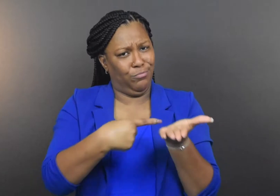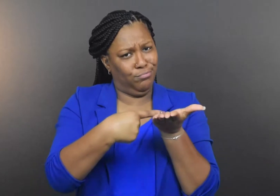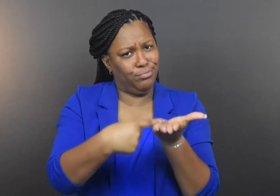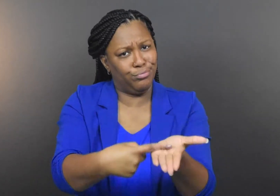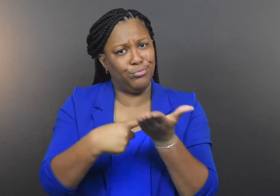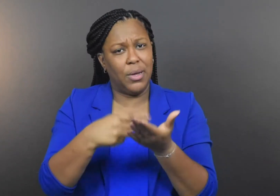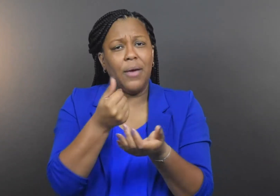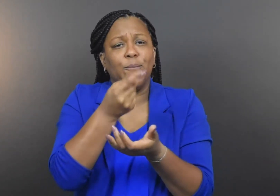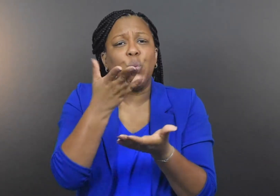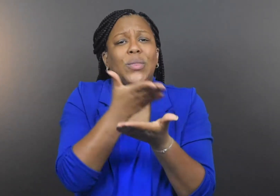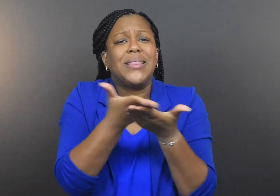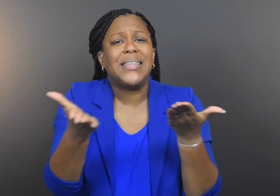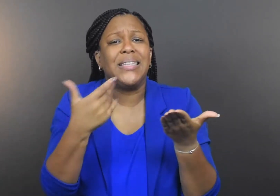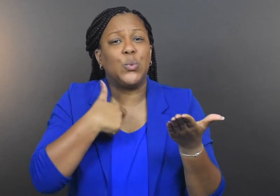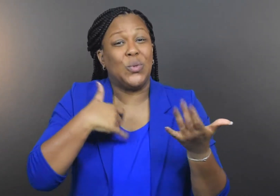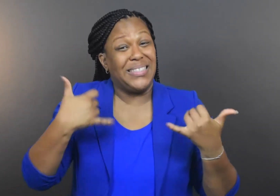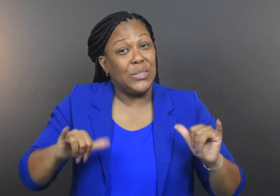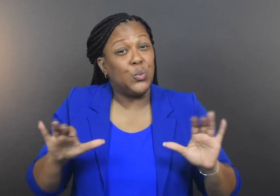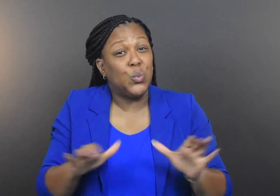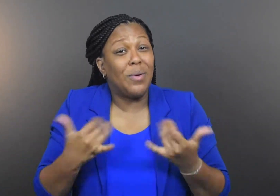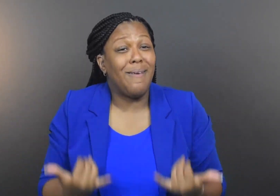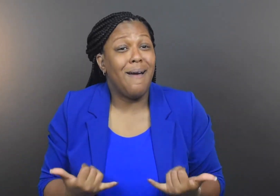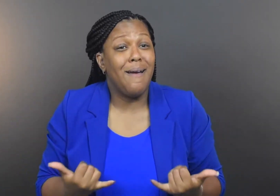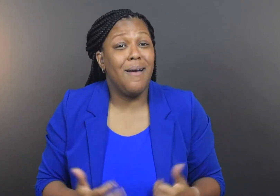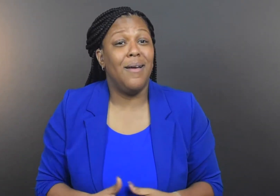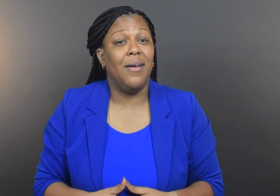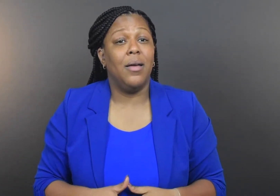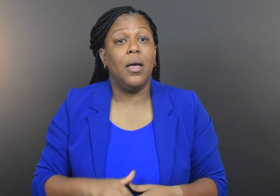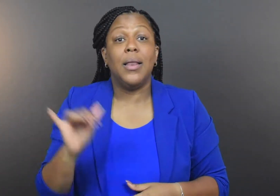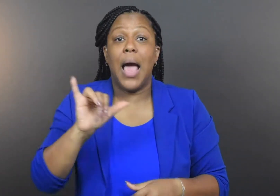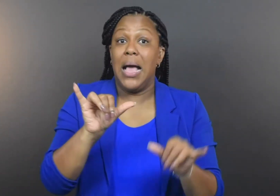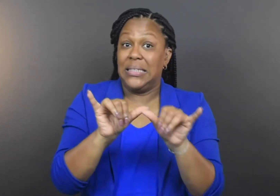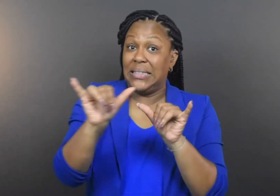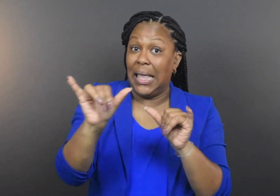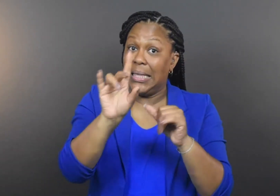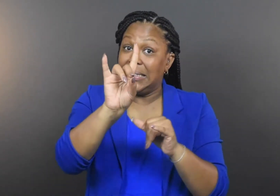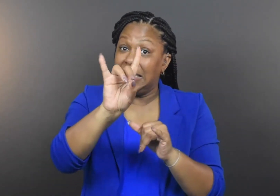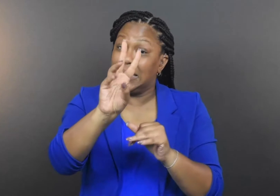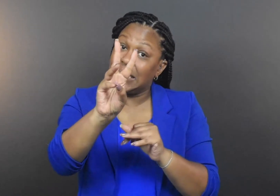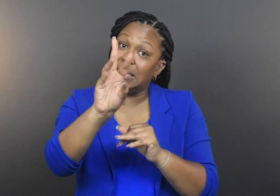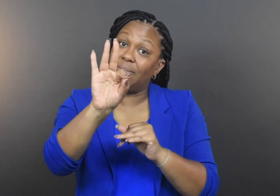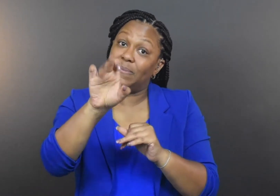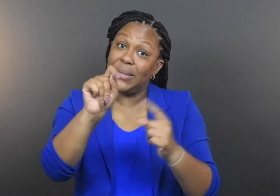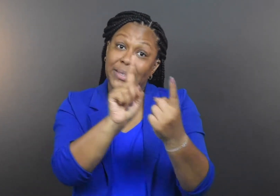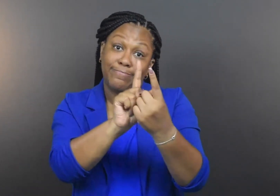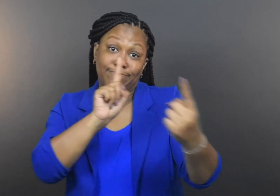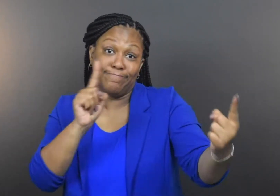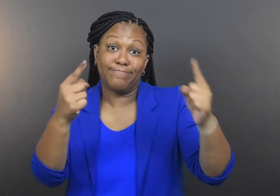“We talked about things we still do now, like staying 6 feet apart and wearing masks,